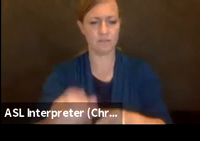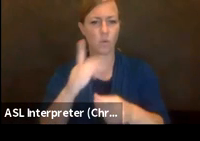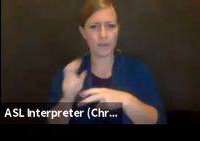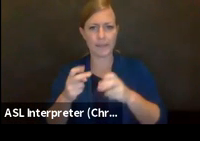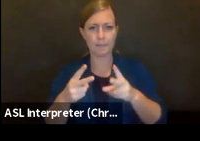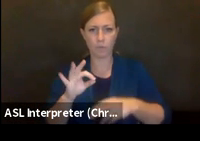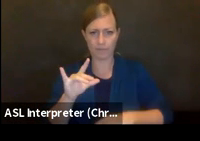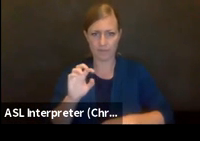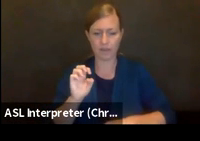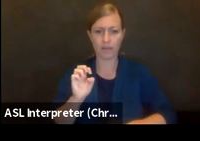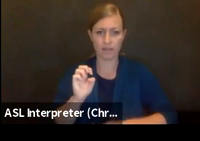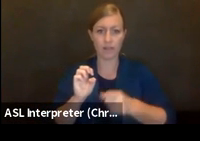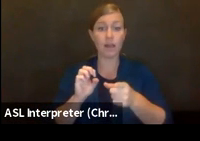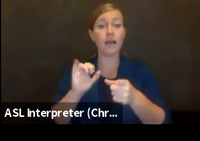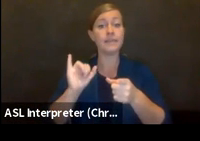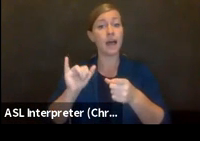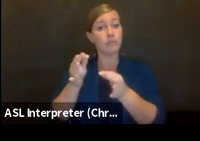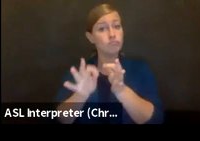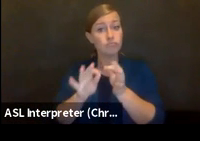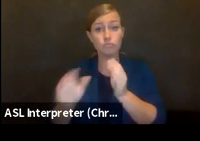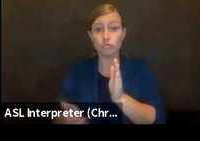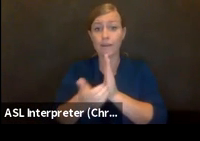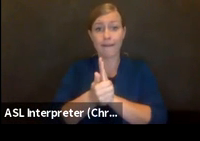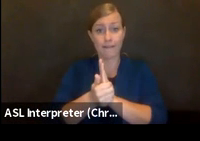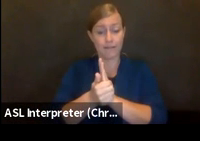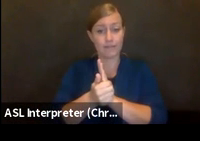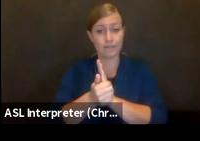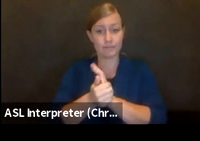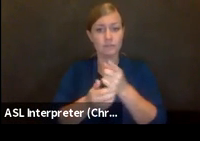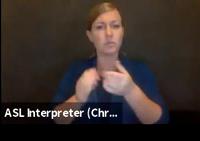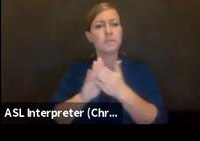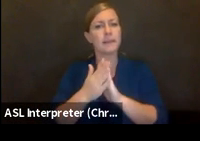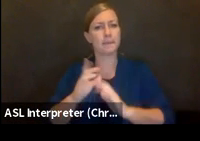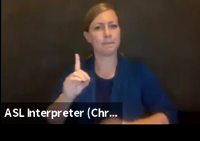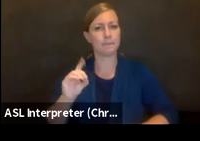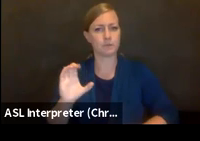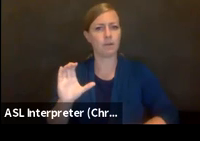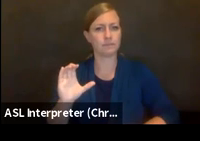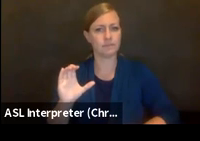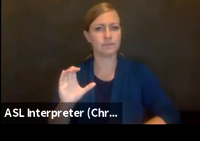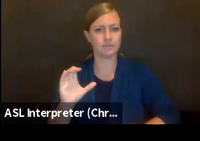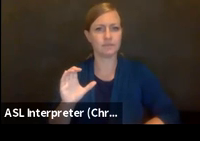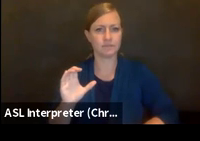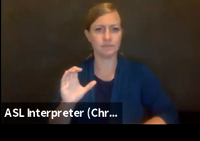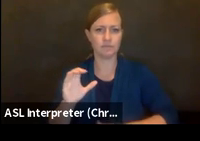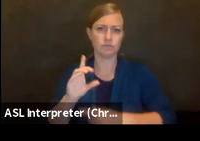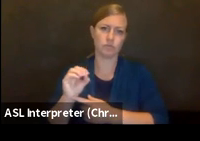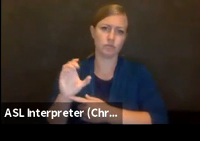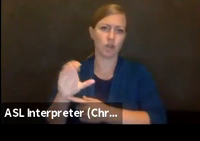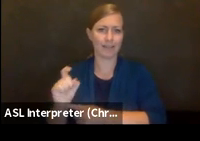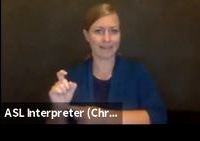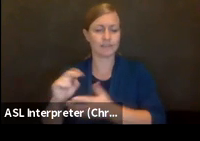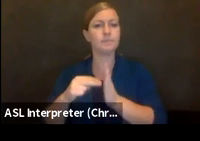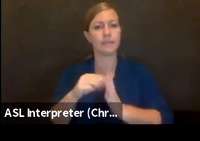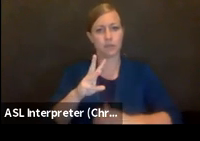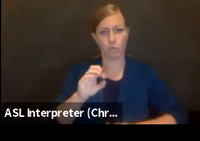ESD 189 - Amy Colburn: This is just adding that document. It's so it's turned it into a doc as a doc x. So a Word document, instead of a Google